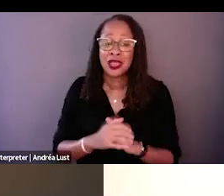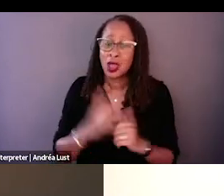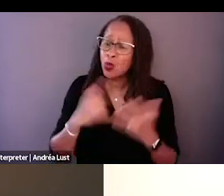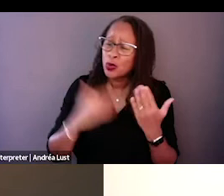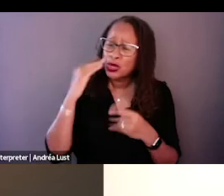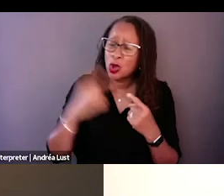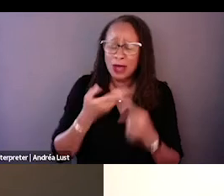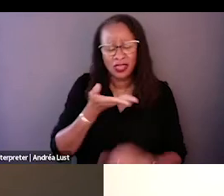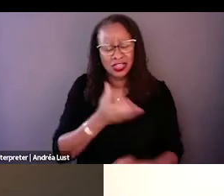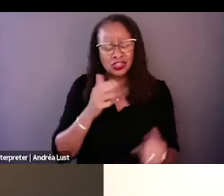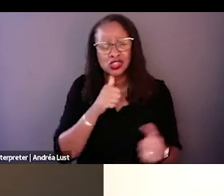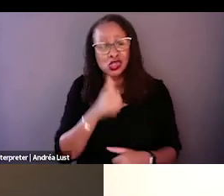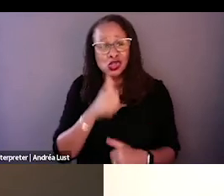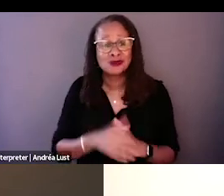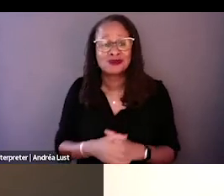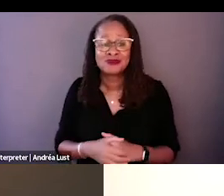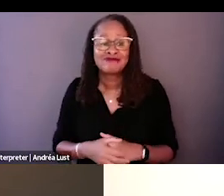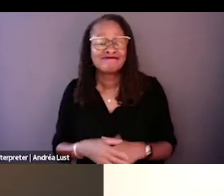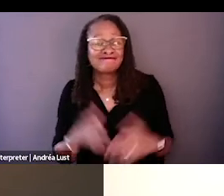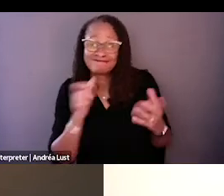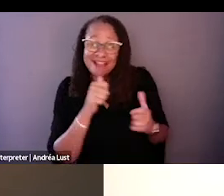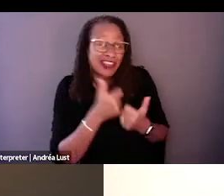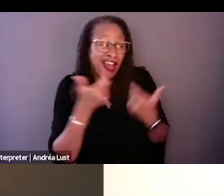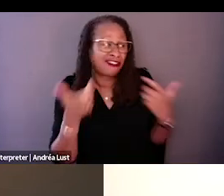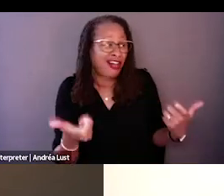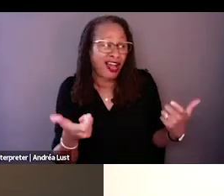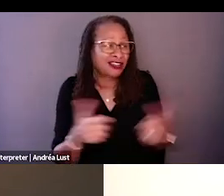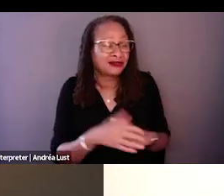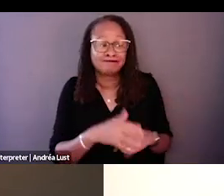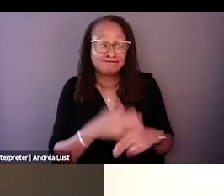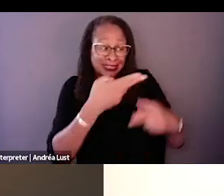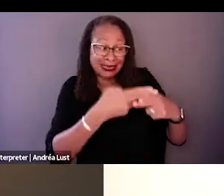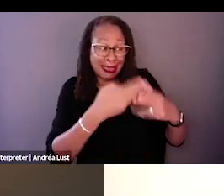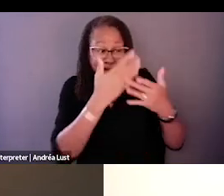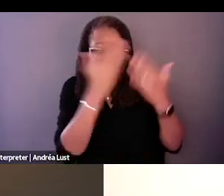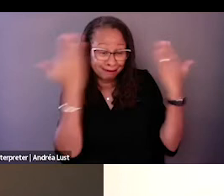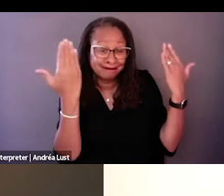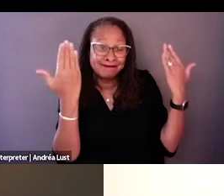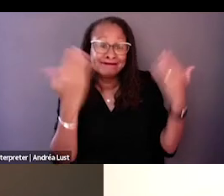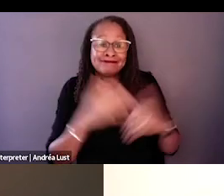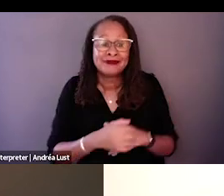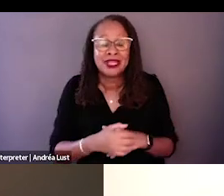You see the people. They look very recognizable, but we don't know who they are.